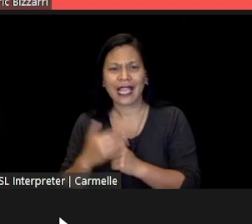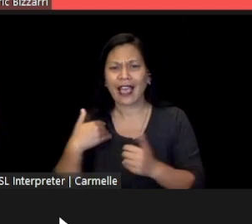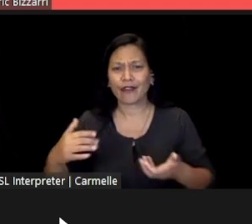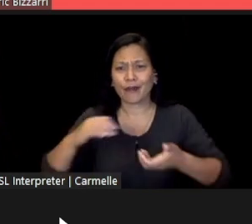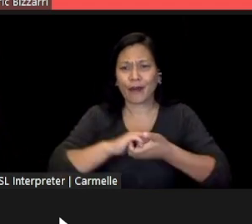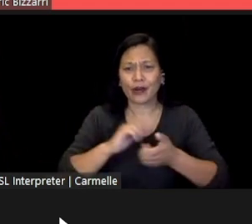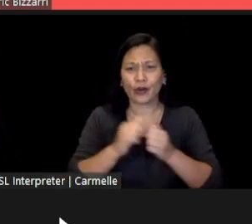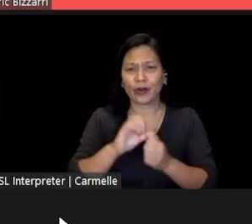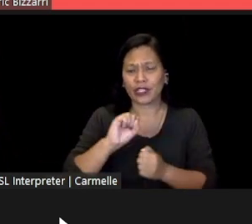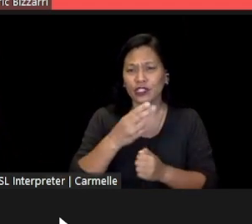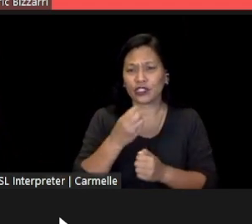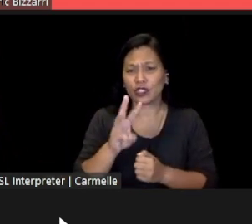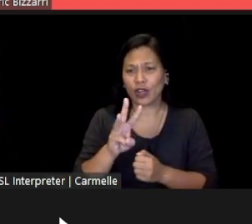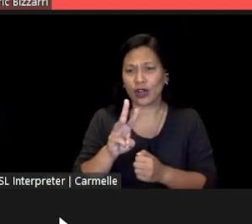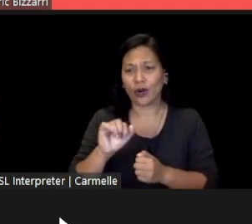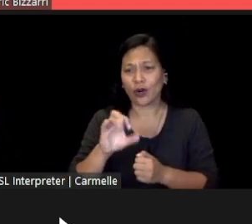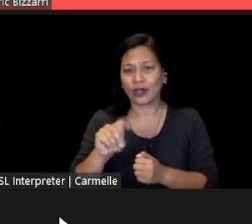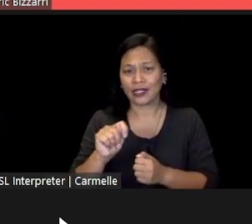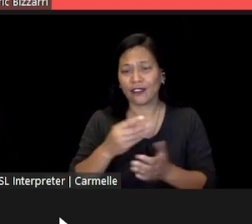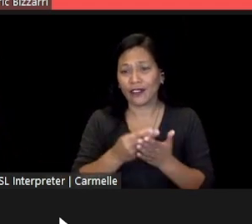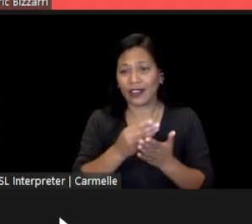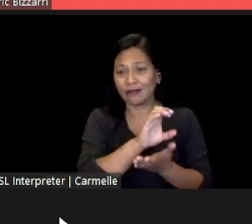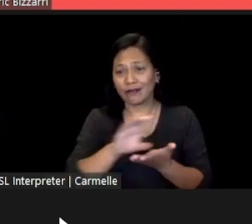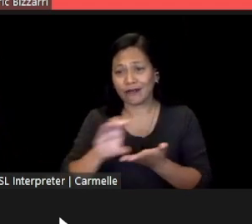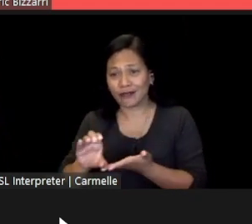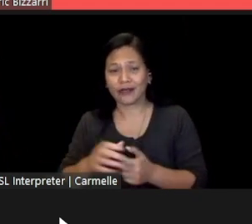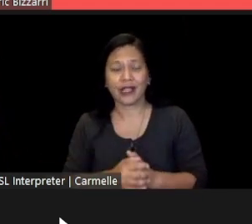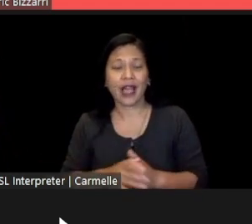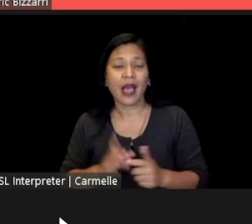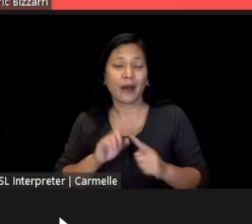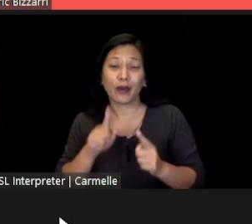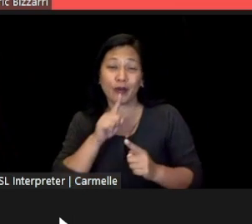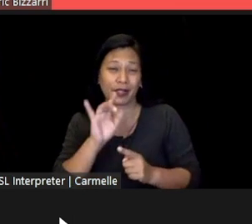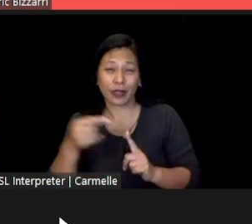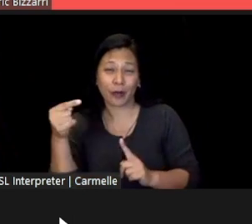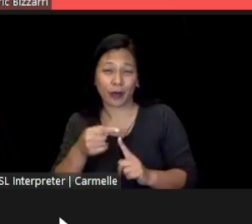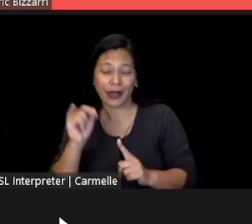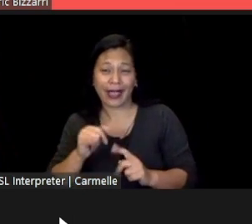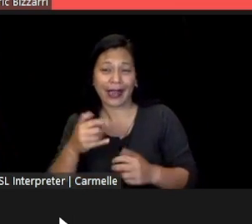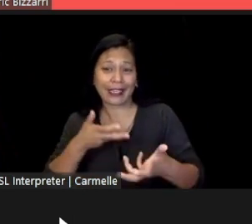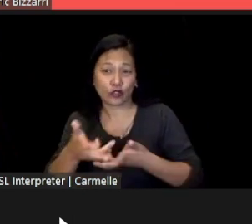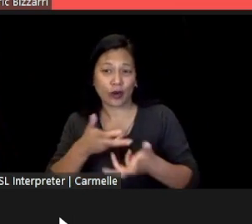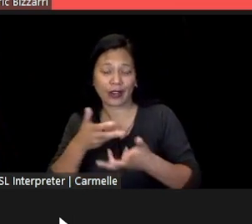So there are some linear elements there, but it's primarily this interactive digital media fund.